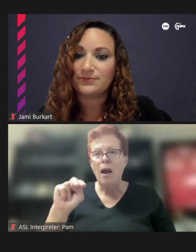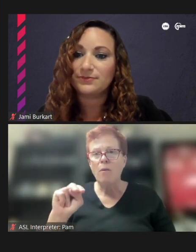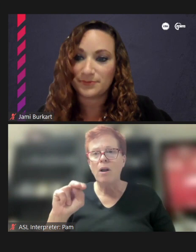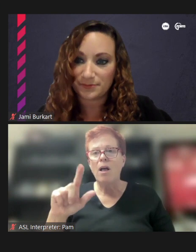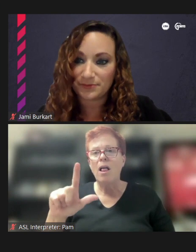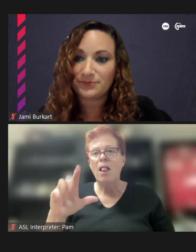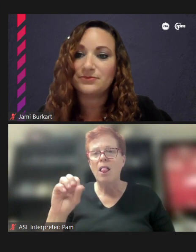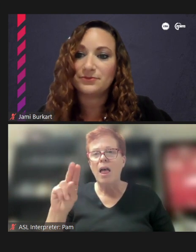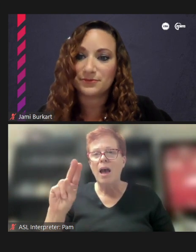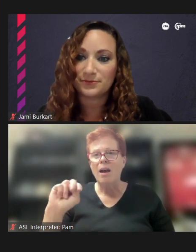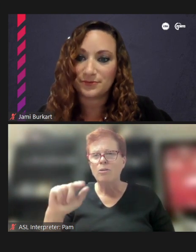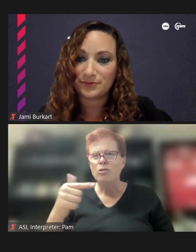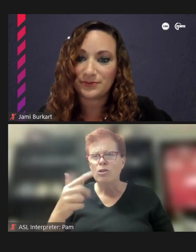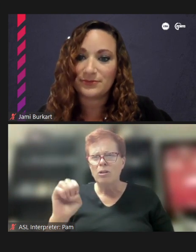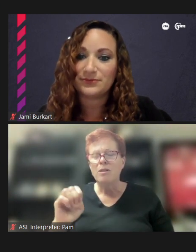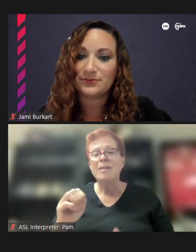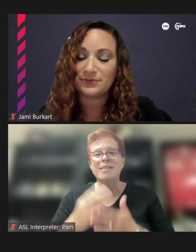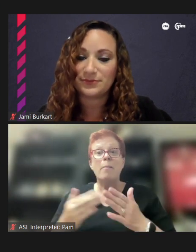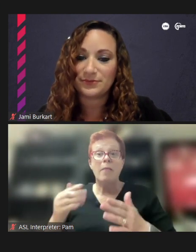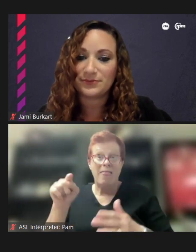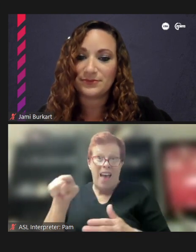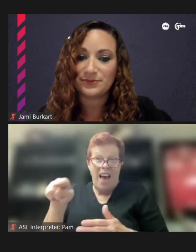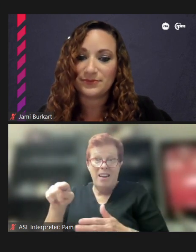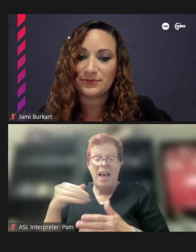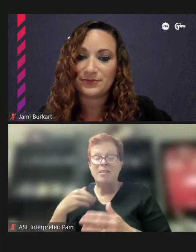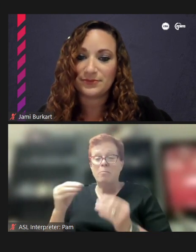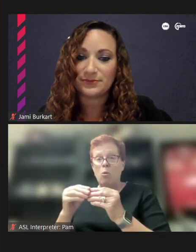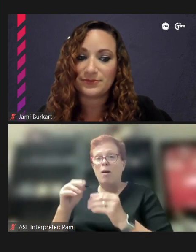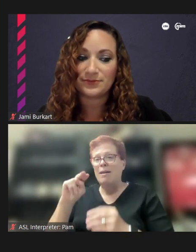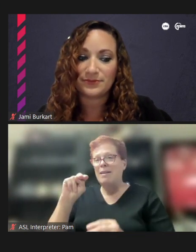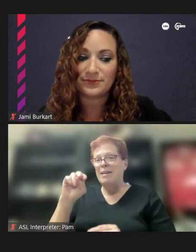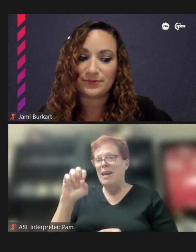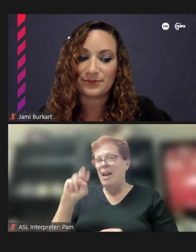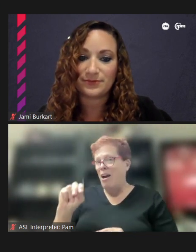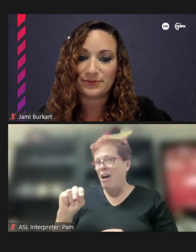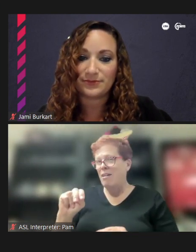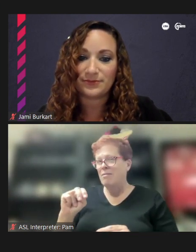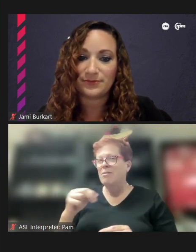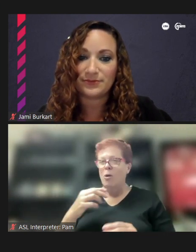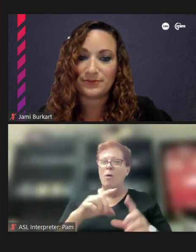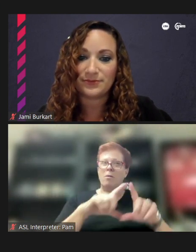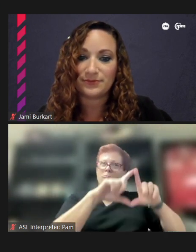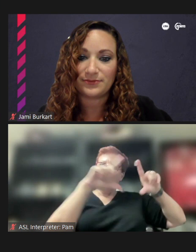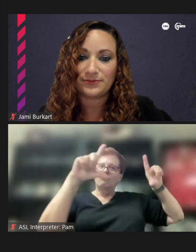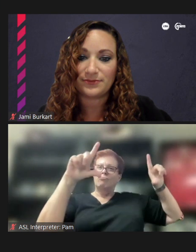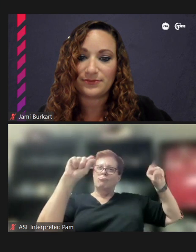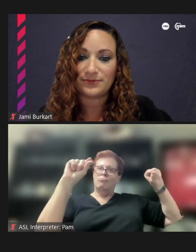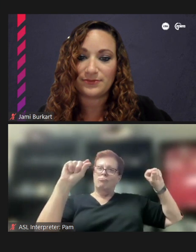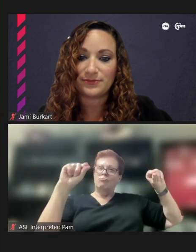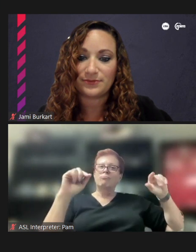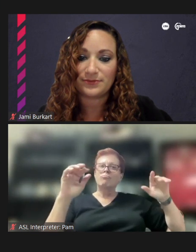lounge has some more of the neon light -- also found in the Marquee of the Green Mill.